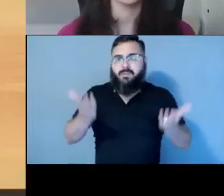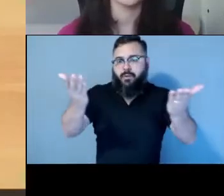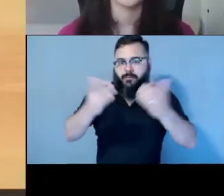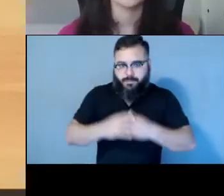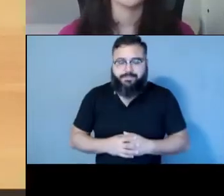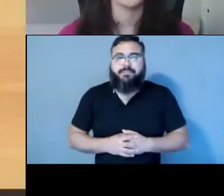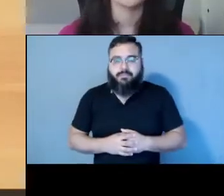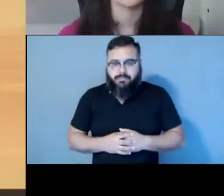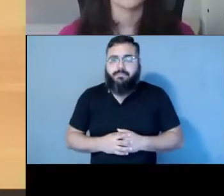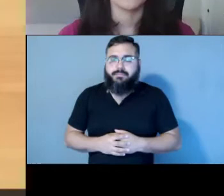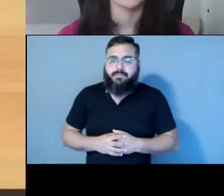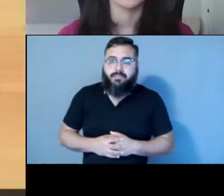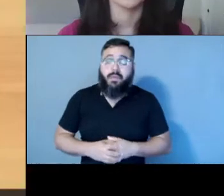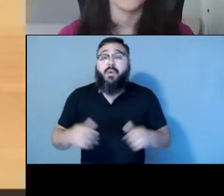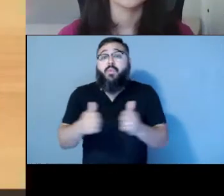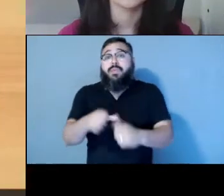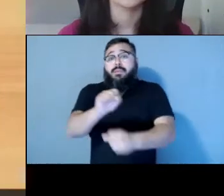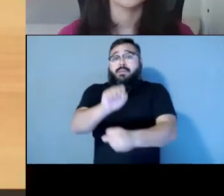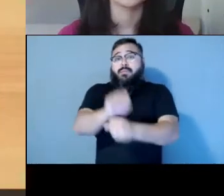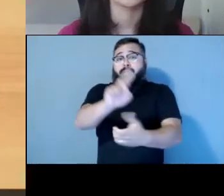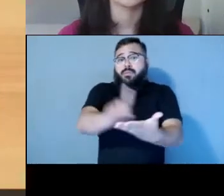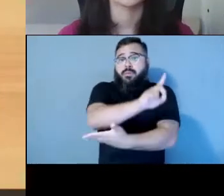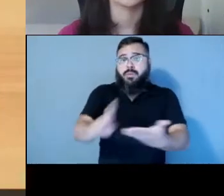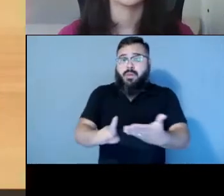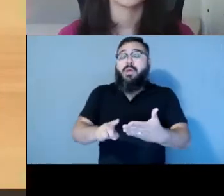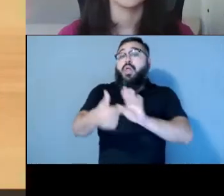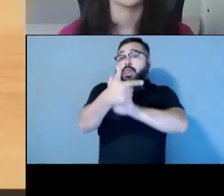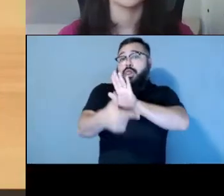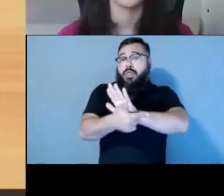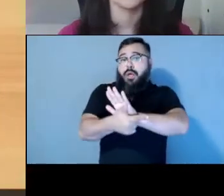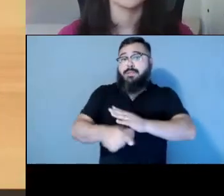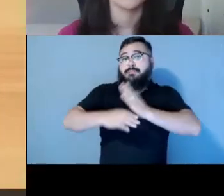In dealing with employment discrimination, the laws against disability discrimination employment